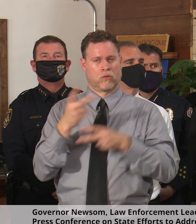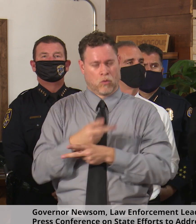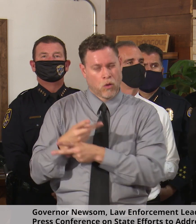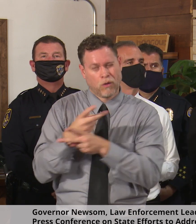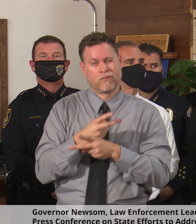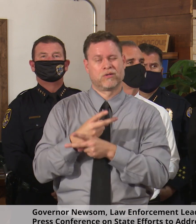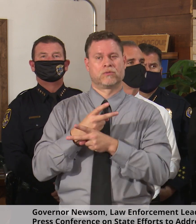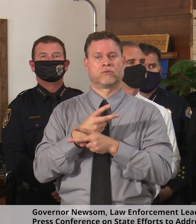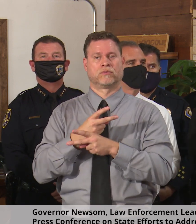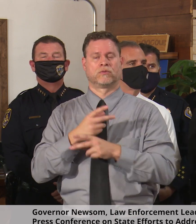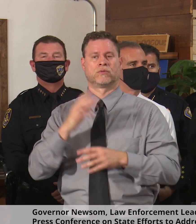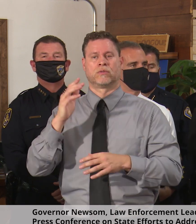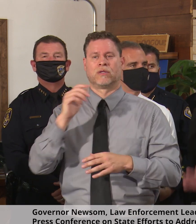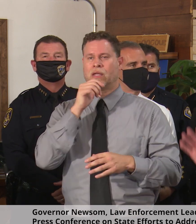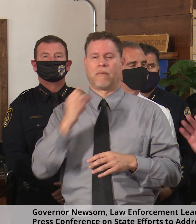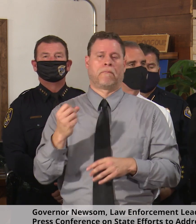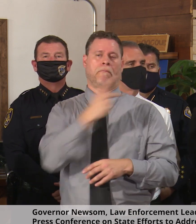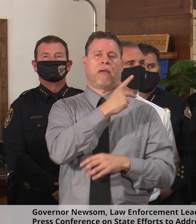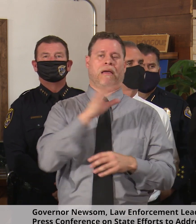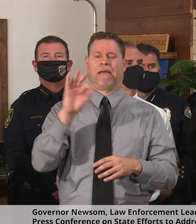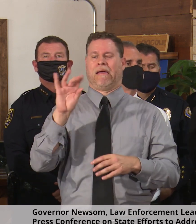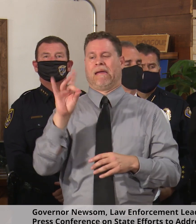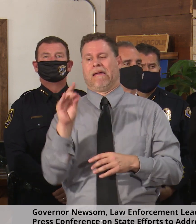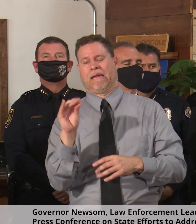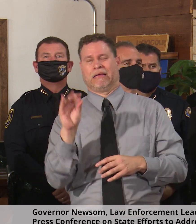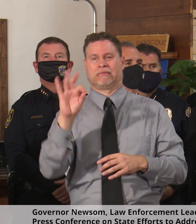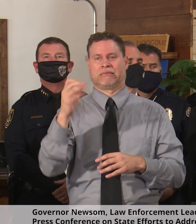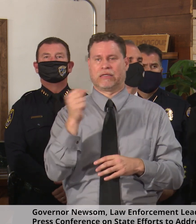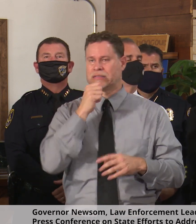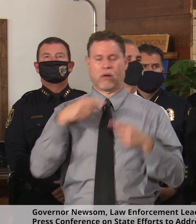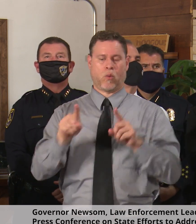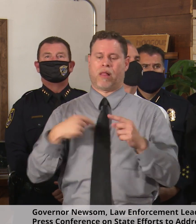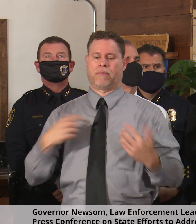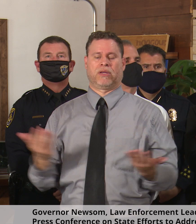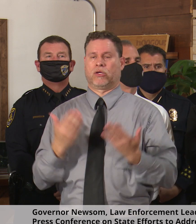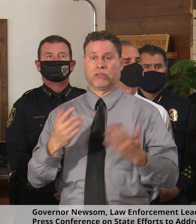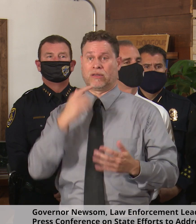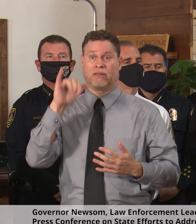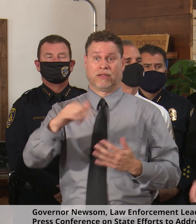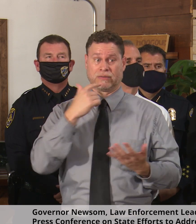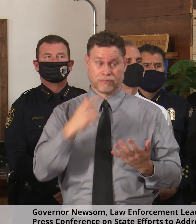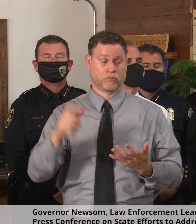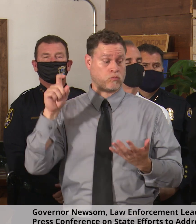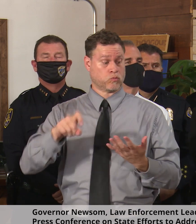back to the way things were in the 80s and 90s, at least not while I'm here. That said we need to see